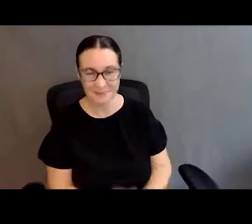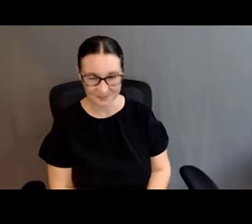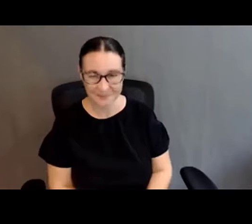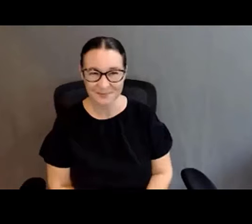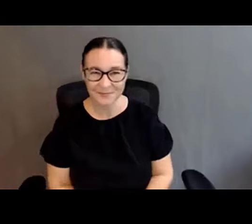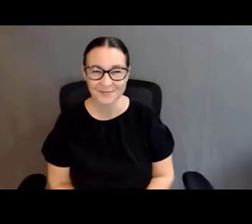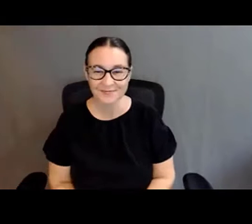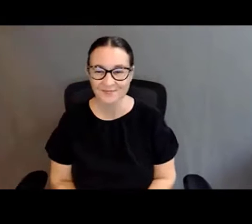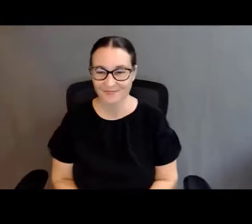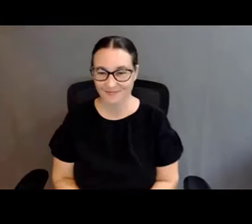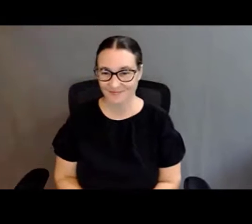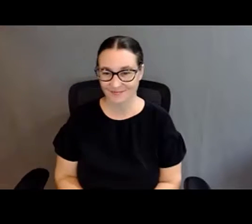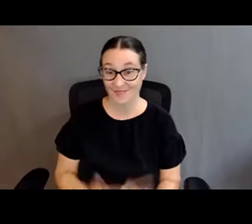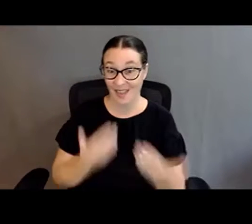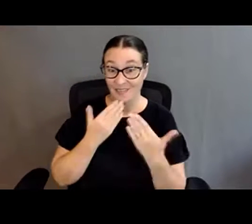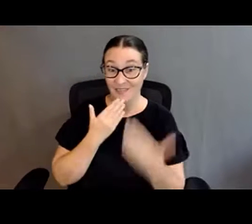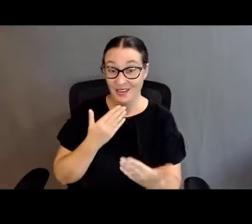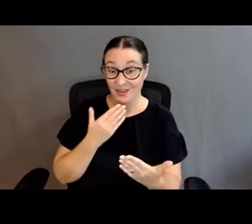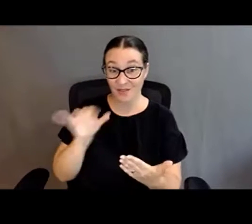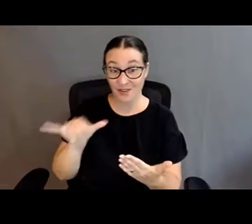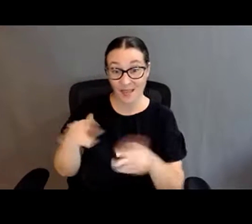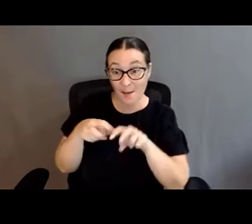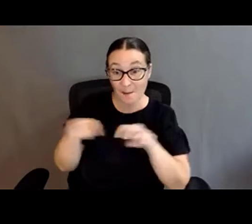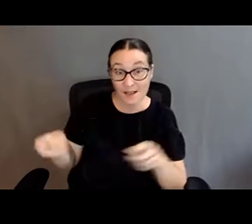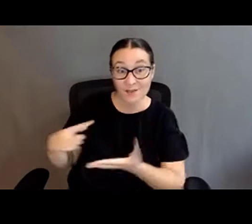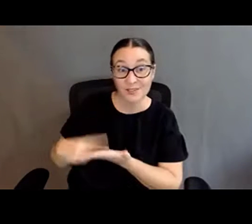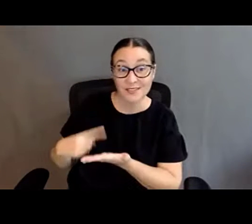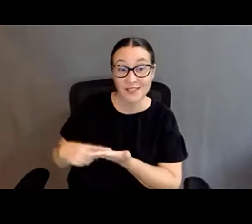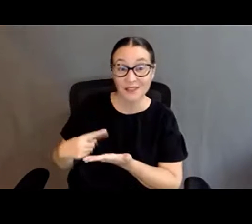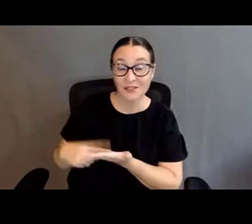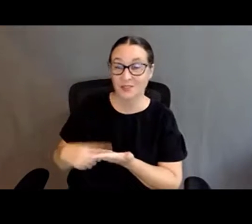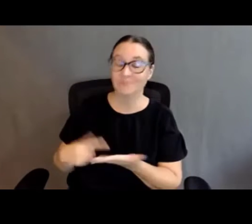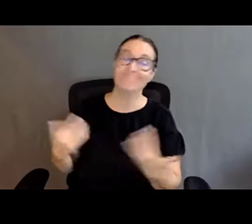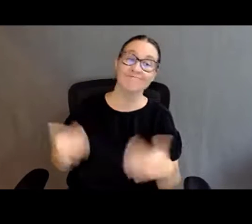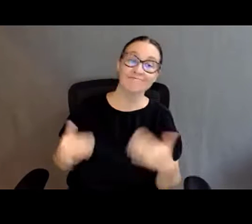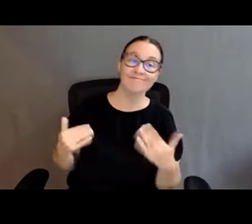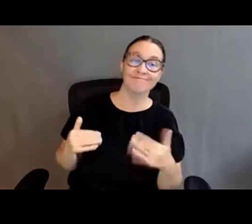Thank you for that panel discussion. I did want to make a few notes.